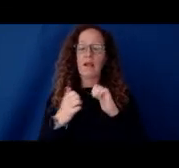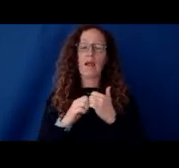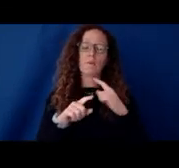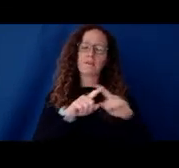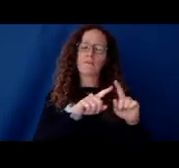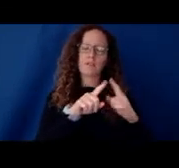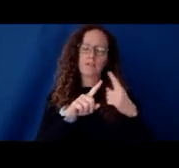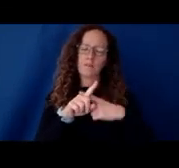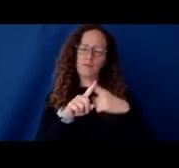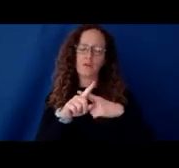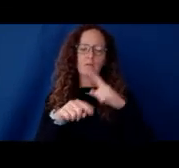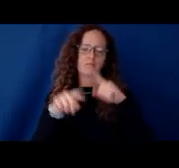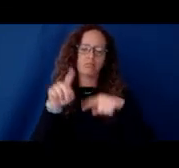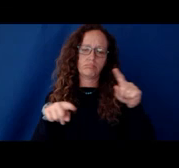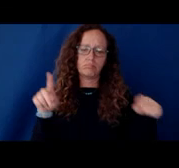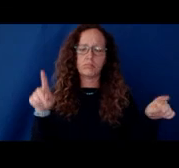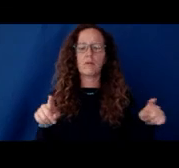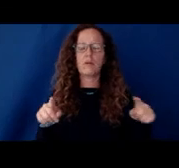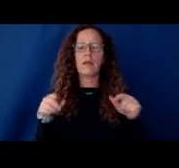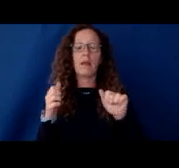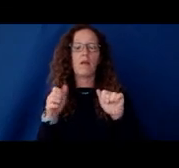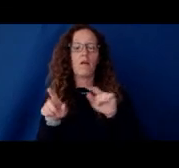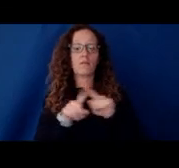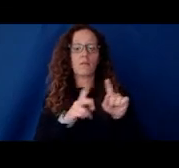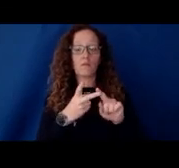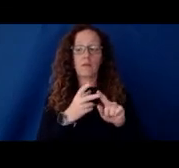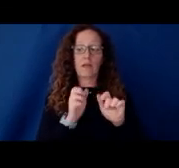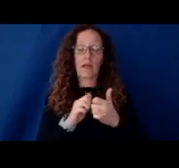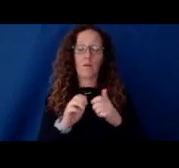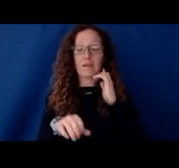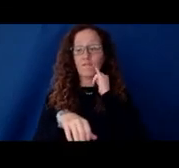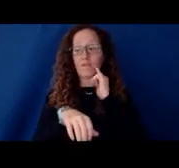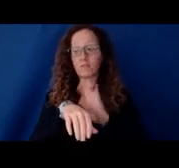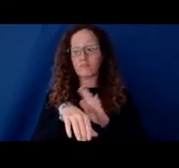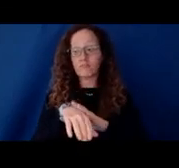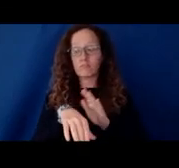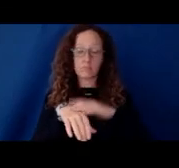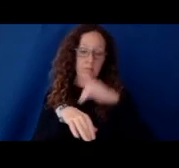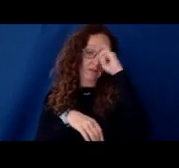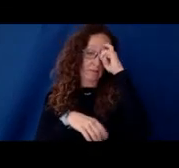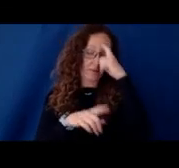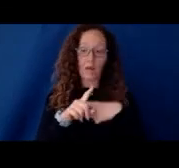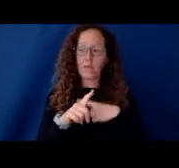were effective in preventing a major proportion of heat related health impacts. In addition,